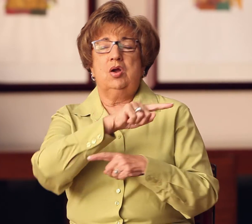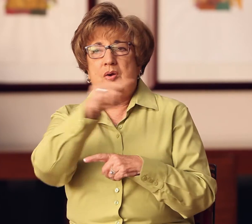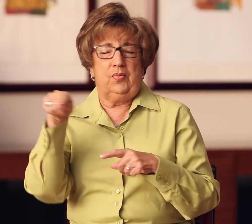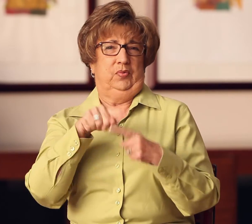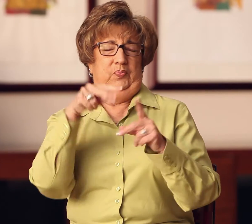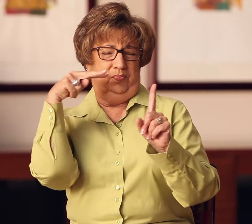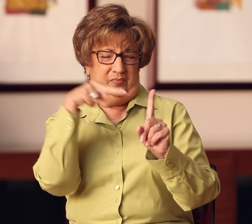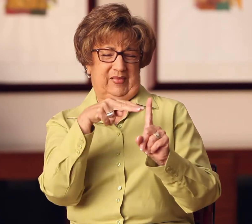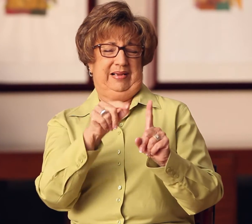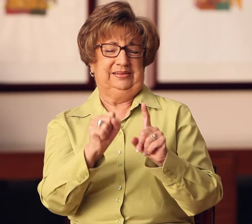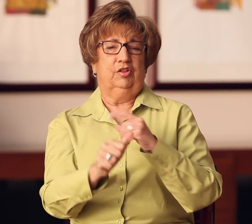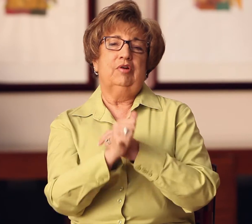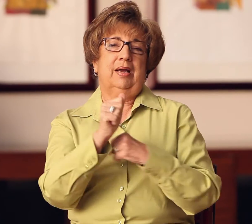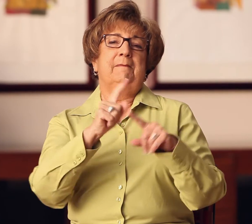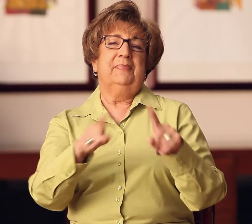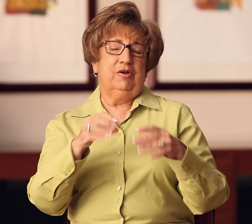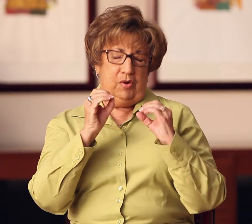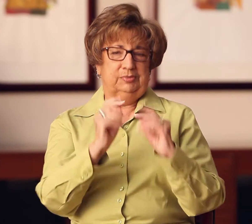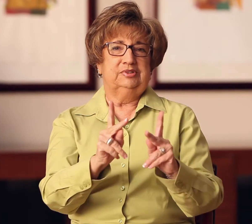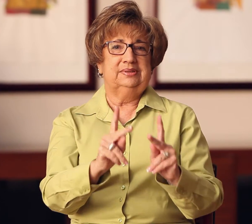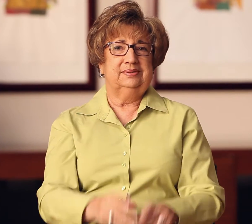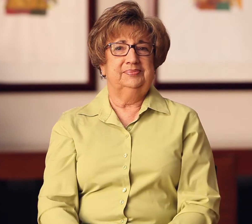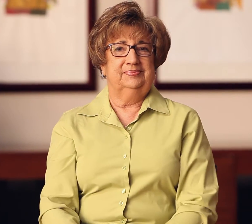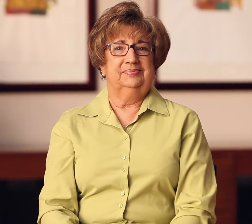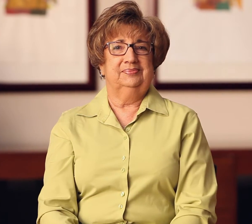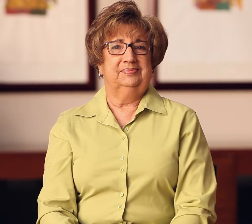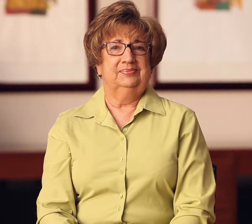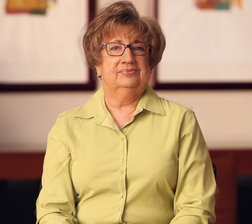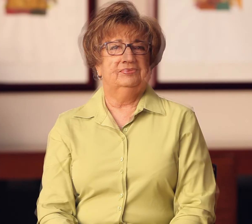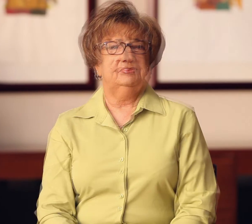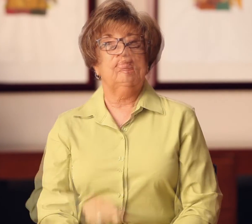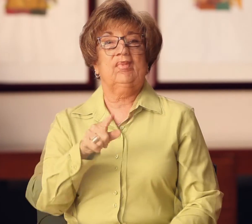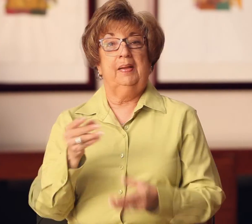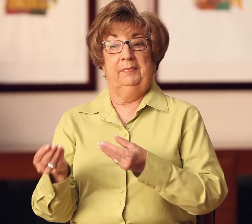it as threatening, but instead to view it as an opportunity.